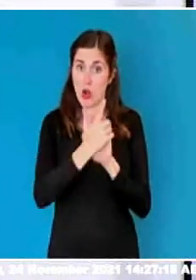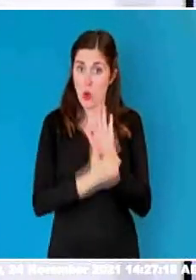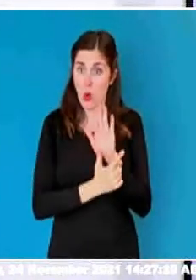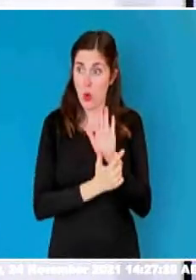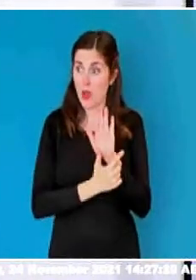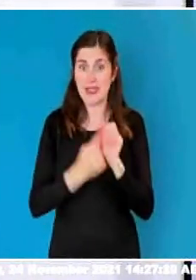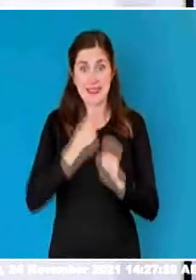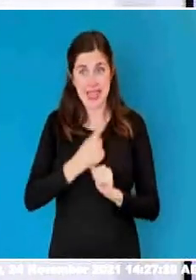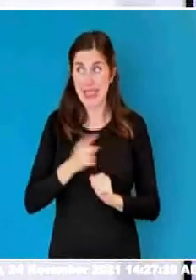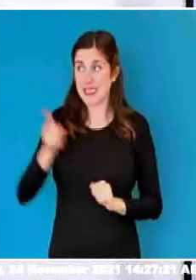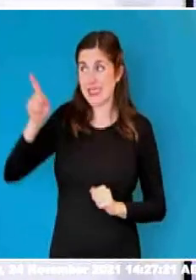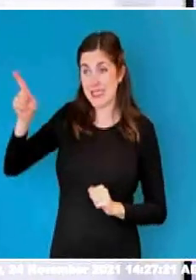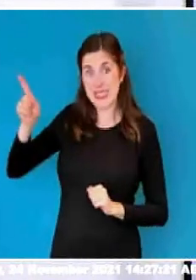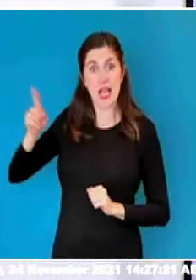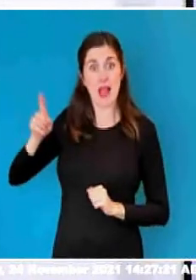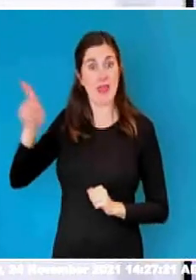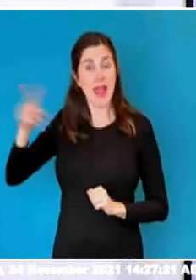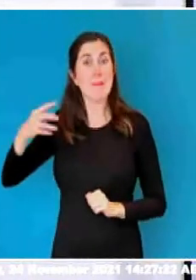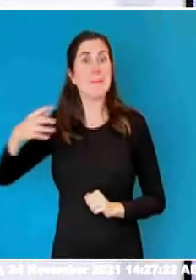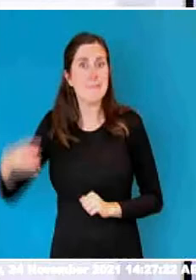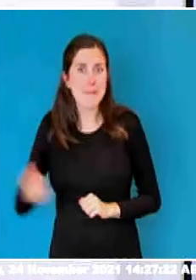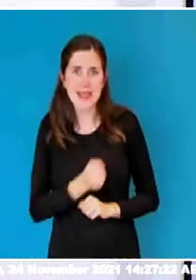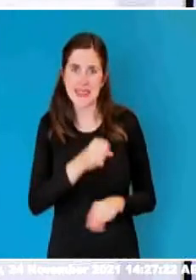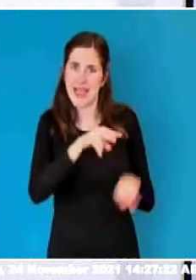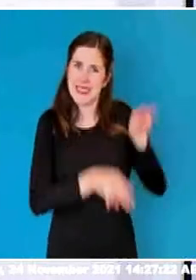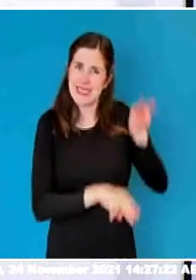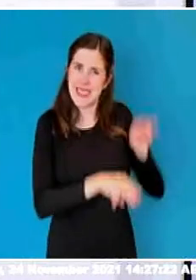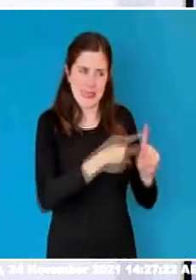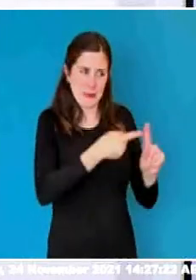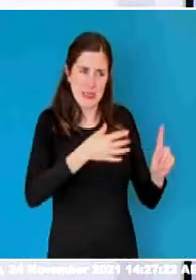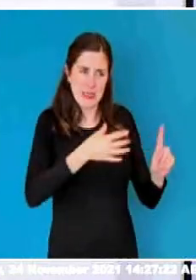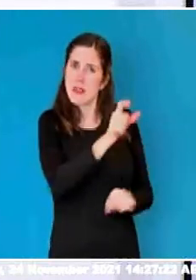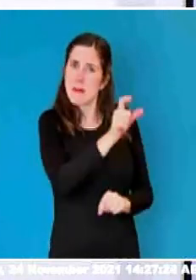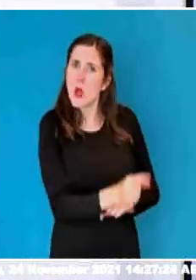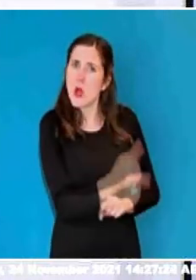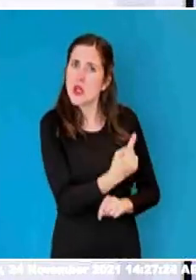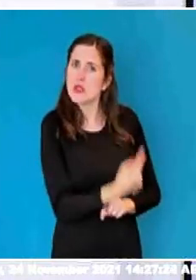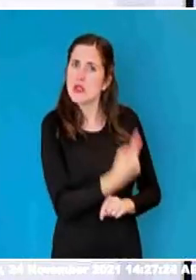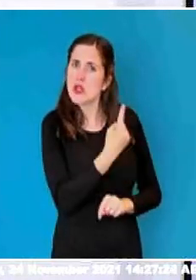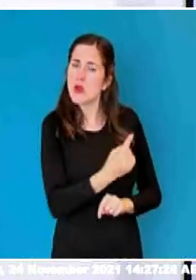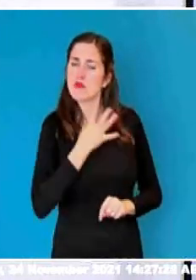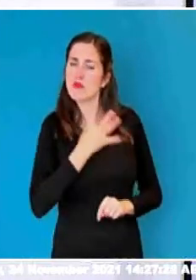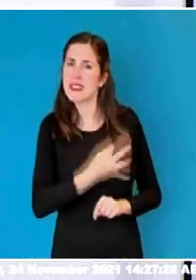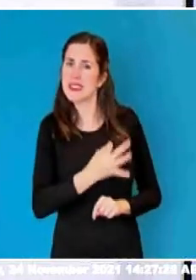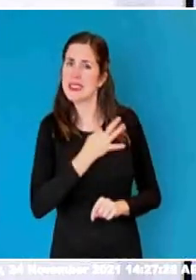employer to assess a particular person as a greater risk because they have disability.